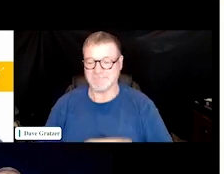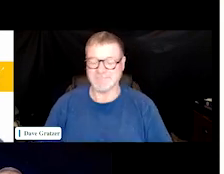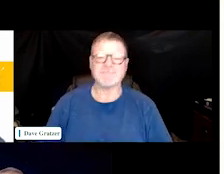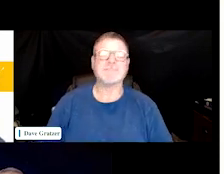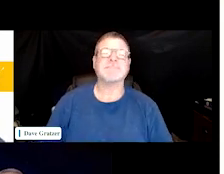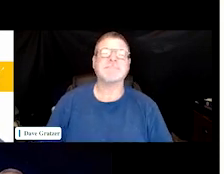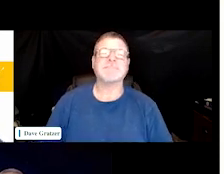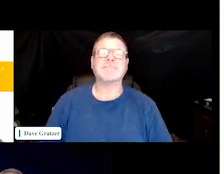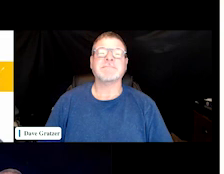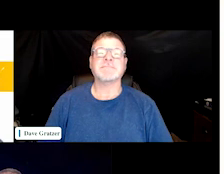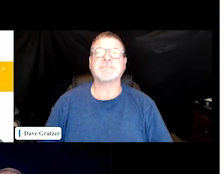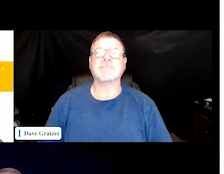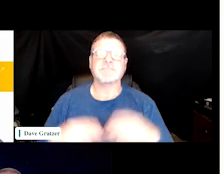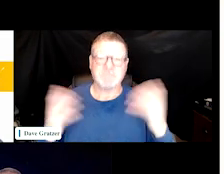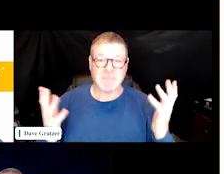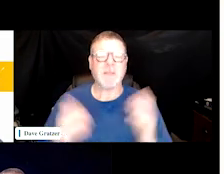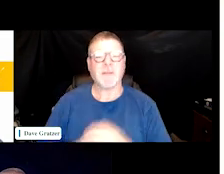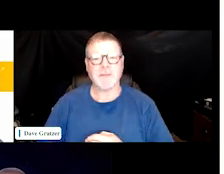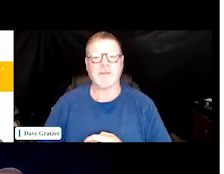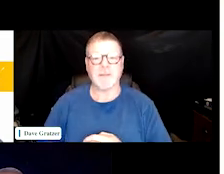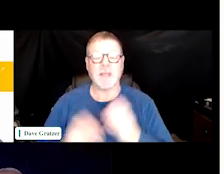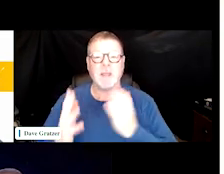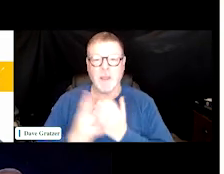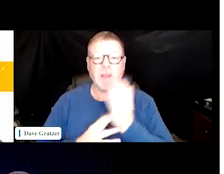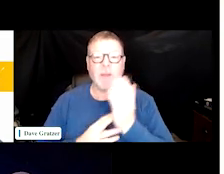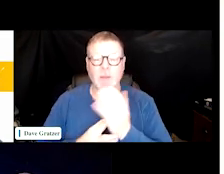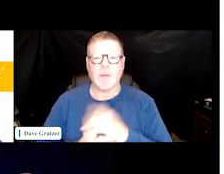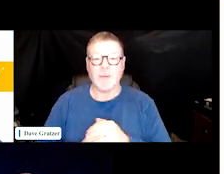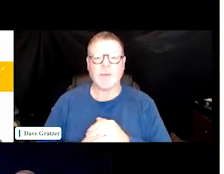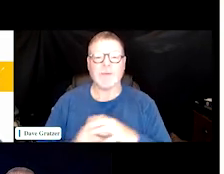So, through lots of research